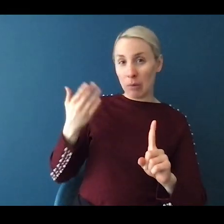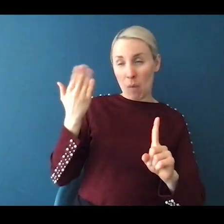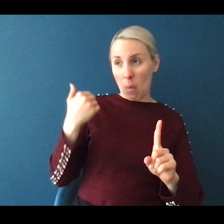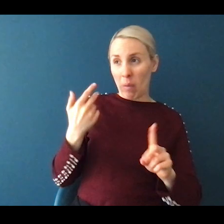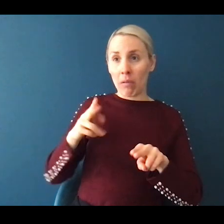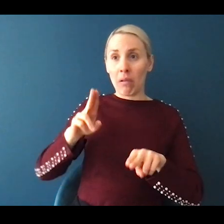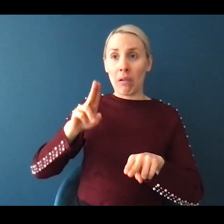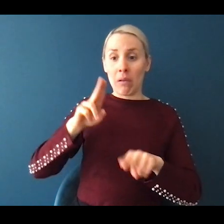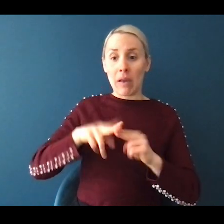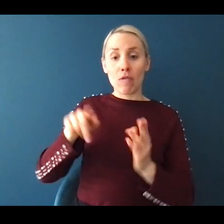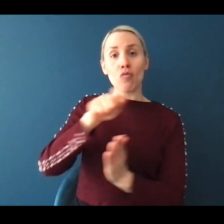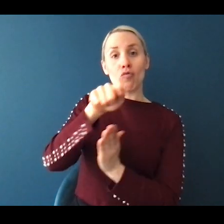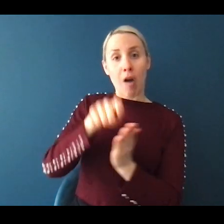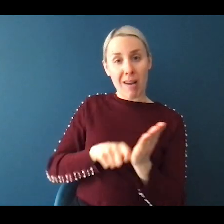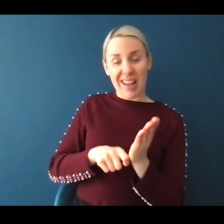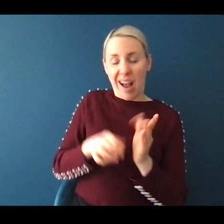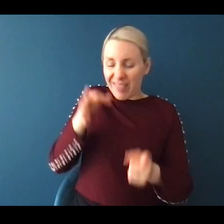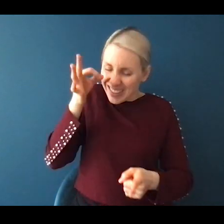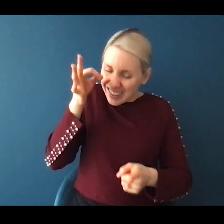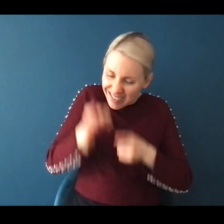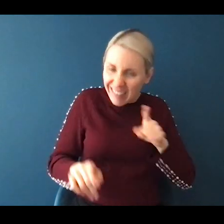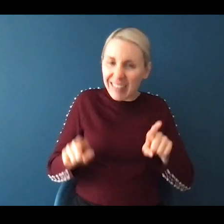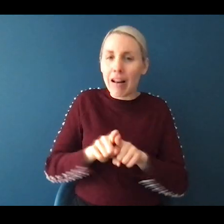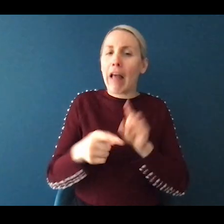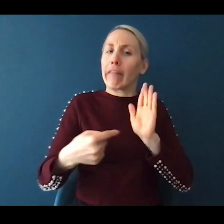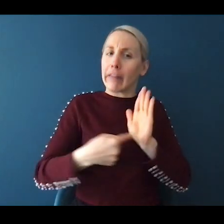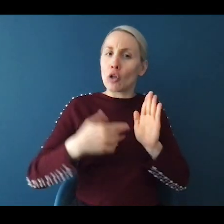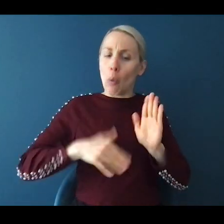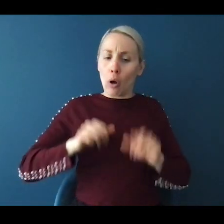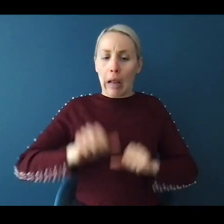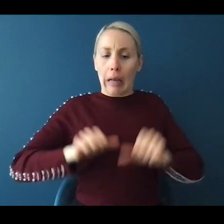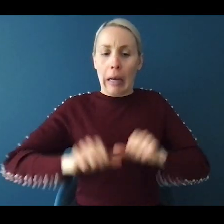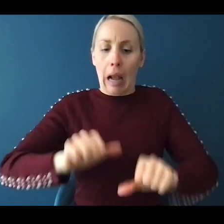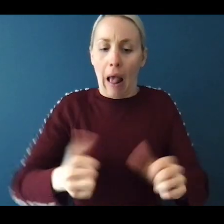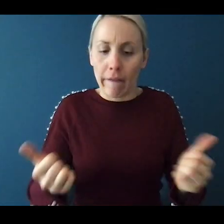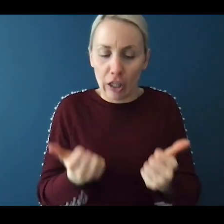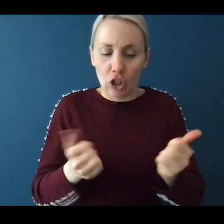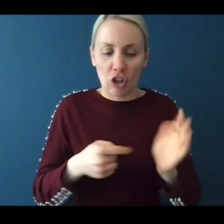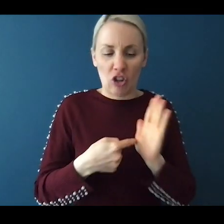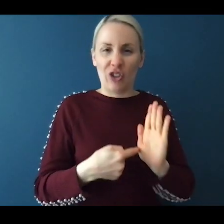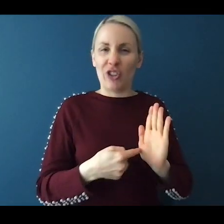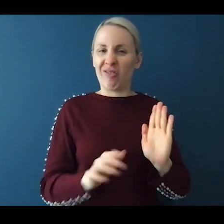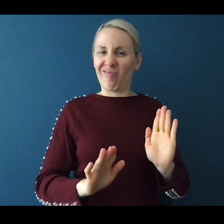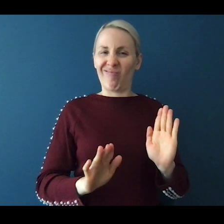surely it's actually then less interesting to do it like you kind of you want those changes